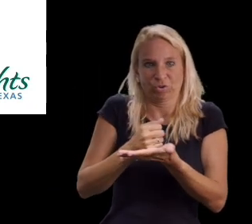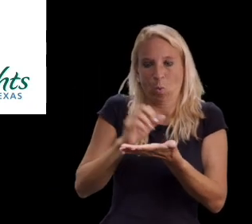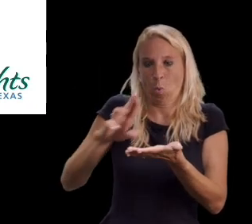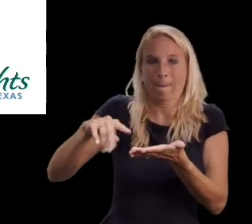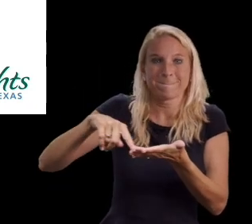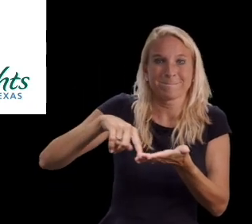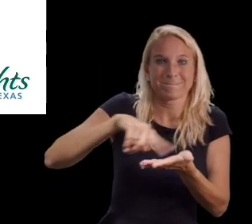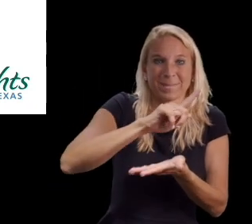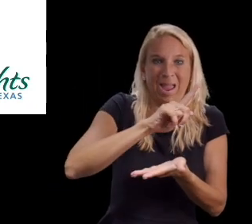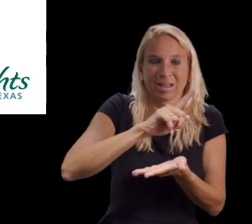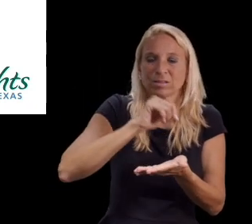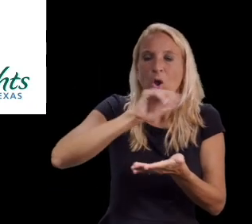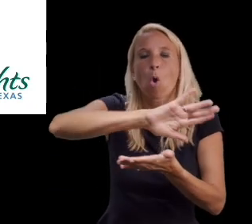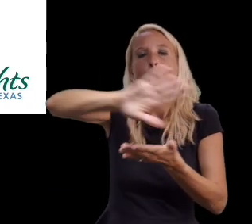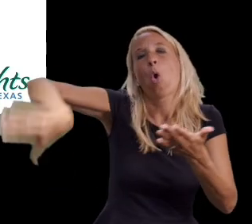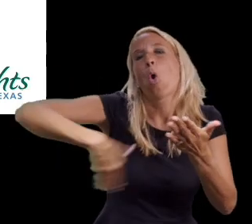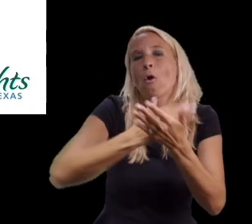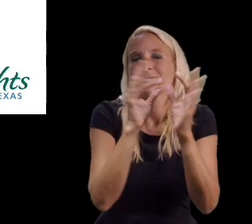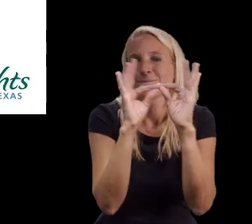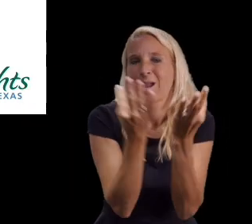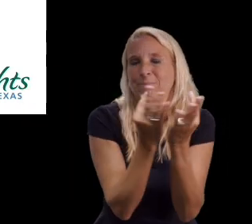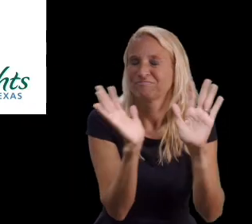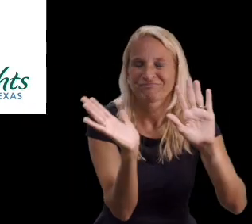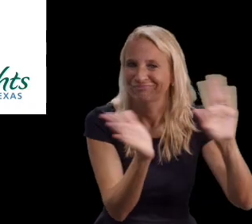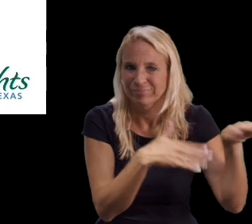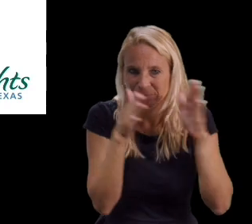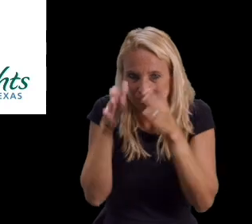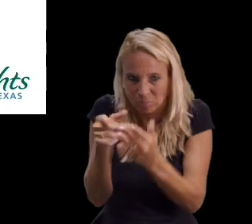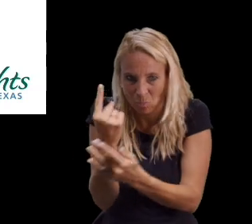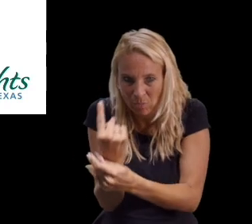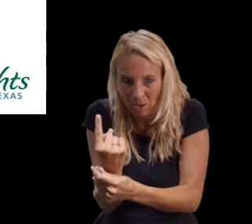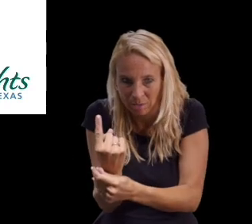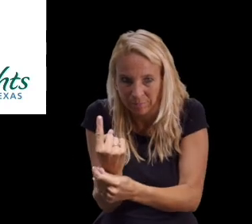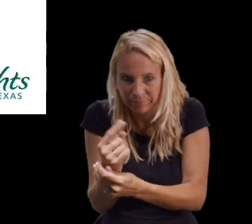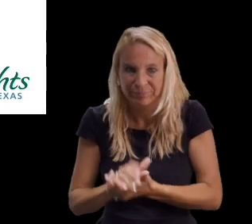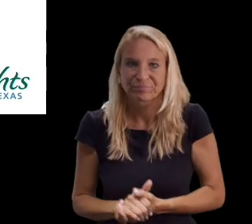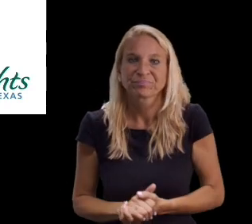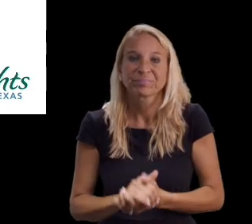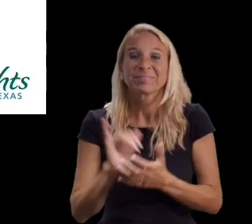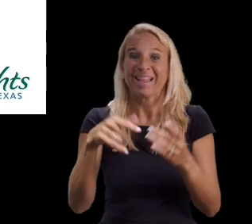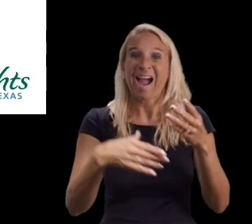not the whole family's income. Besides getting these additional services,